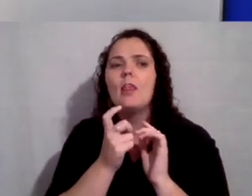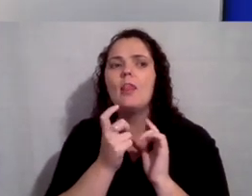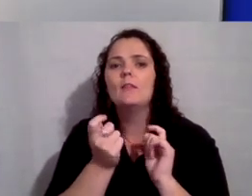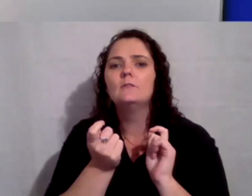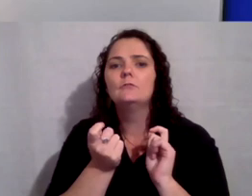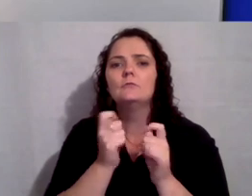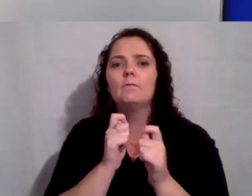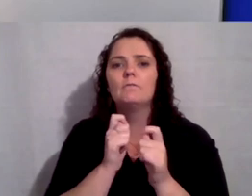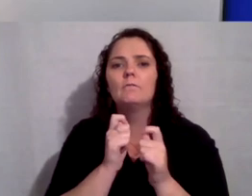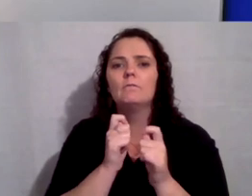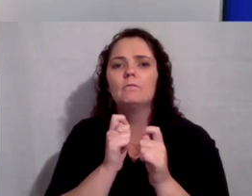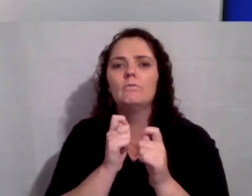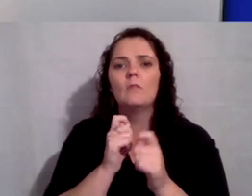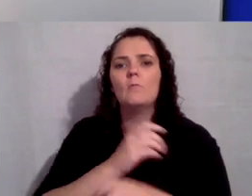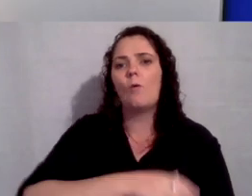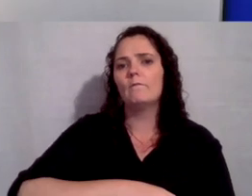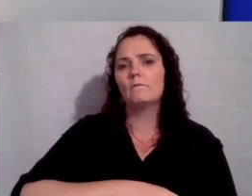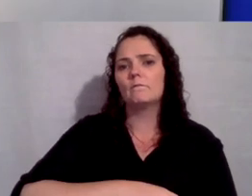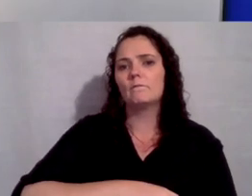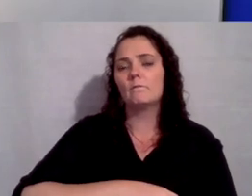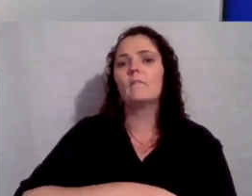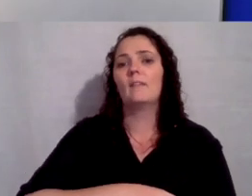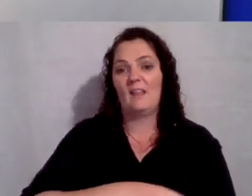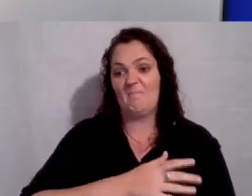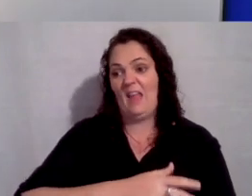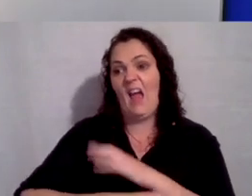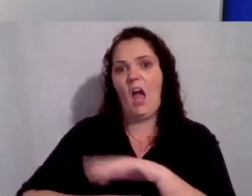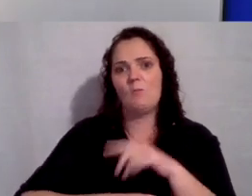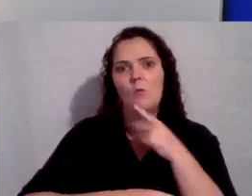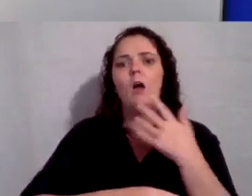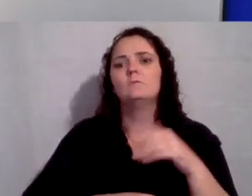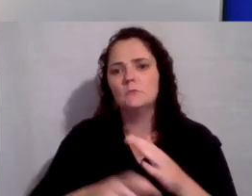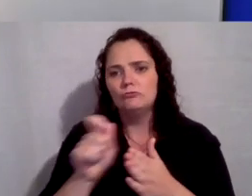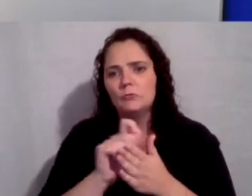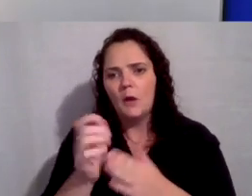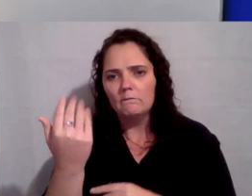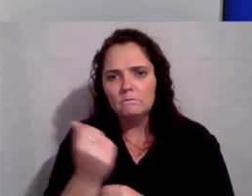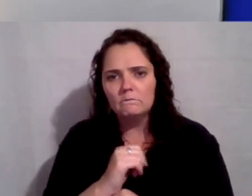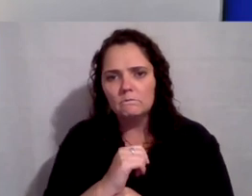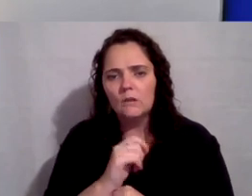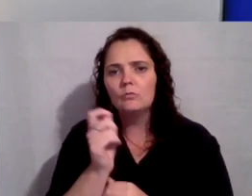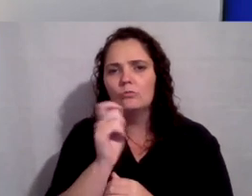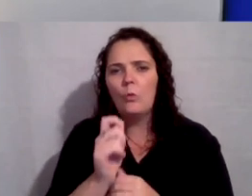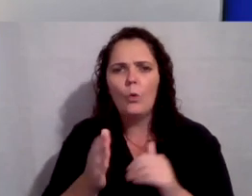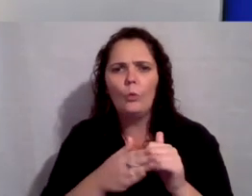or one leg and what you're going to do is rub back that one arm or one leg and then you're going to redraw its new position